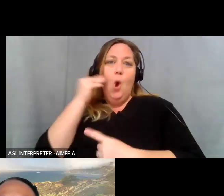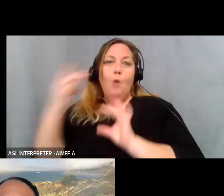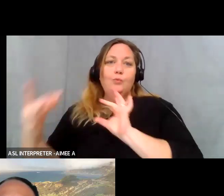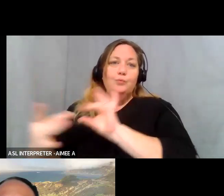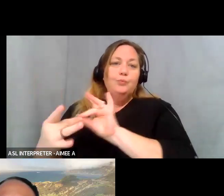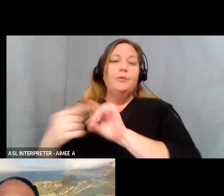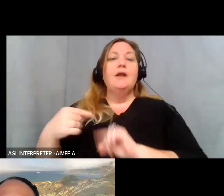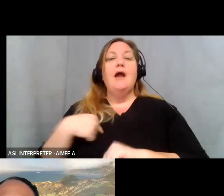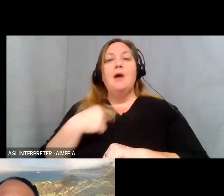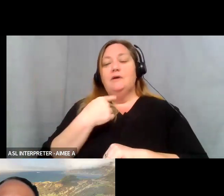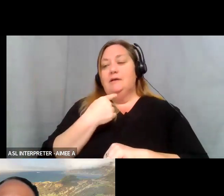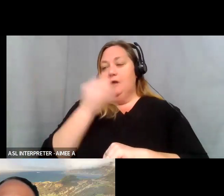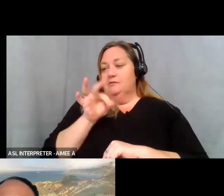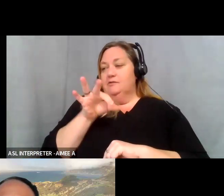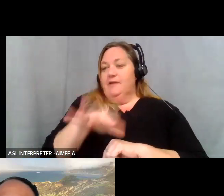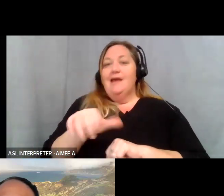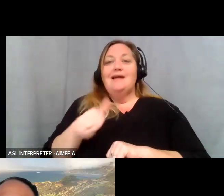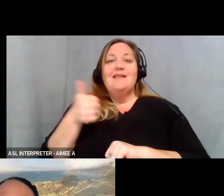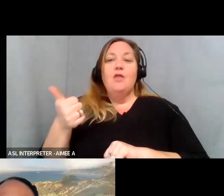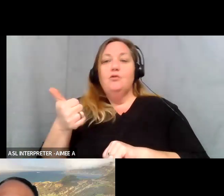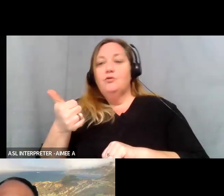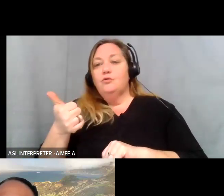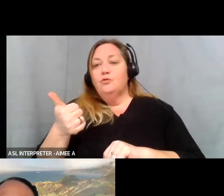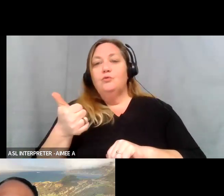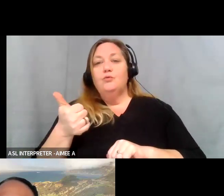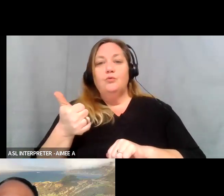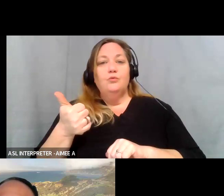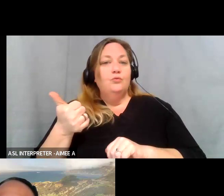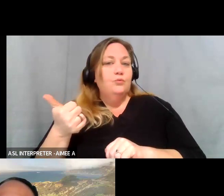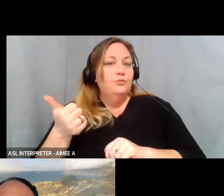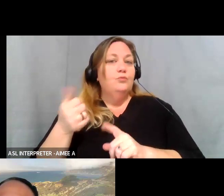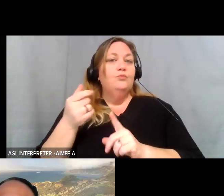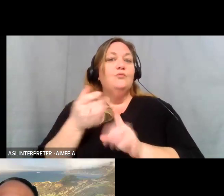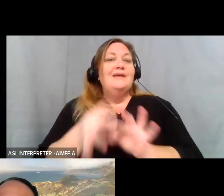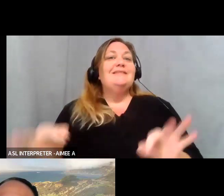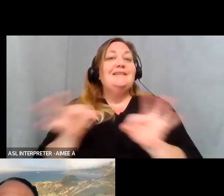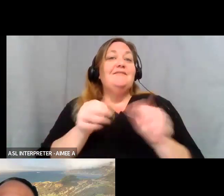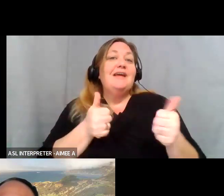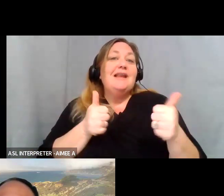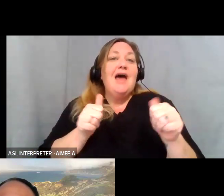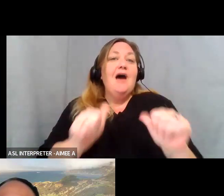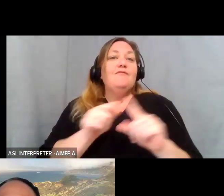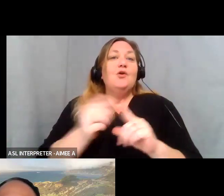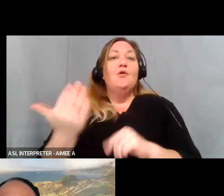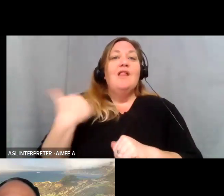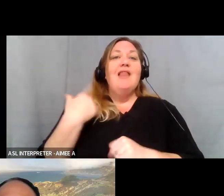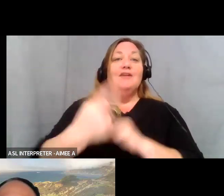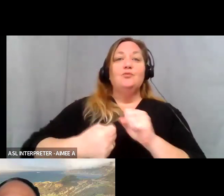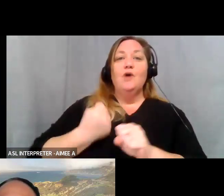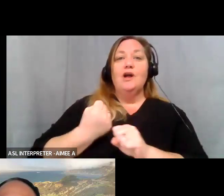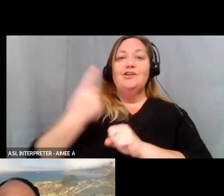say, you know another, you know, significant effort is that over the last year and a half